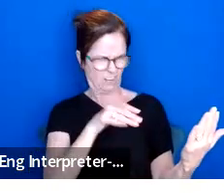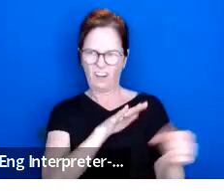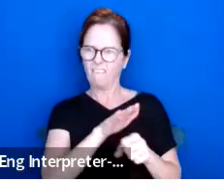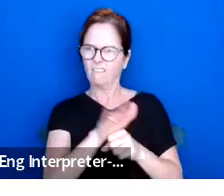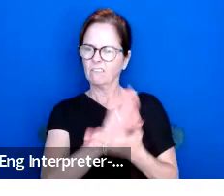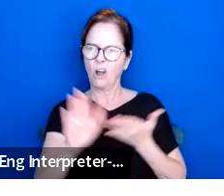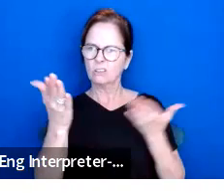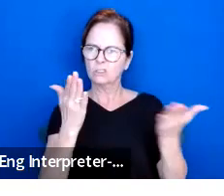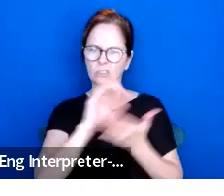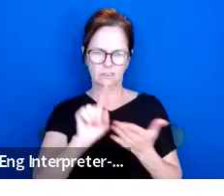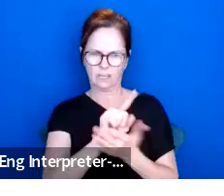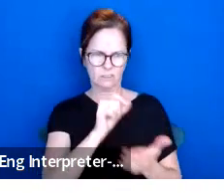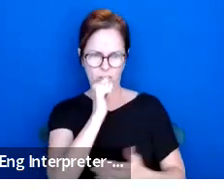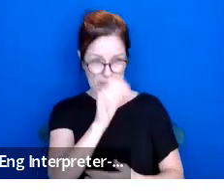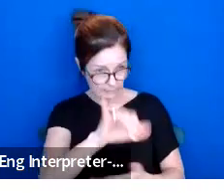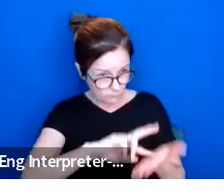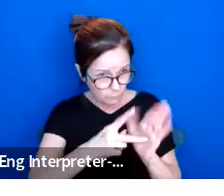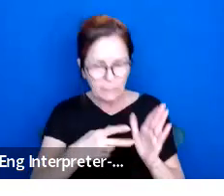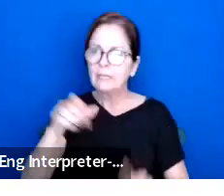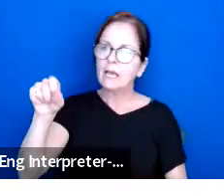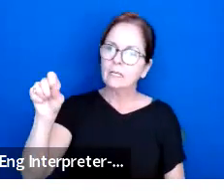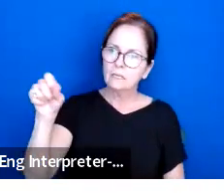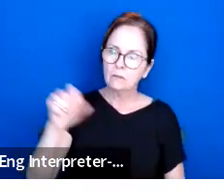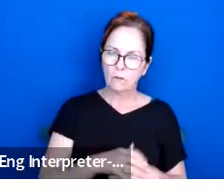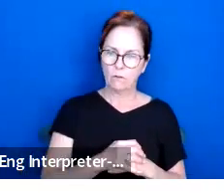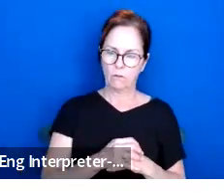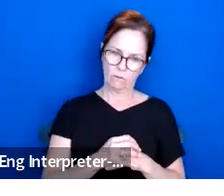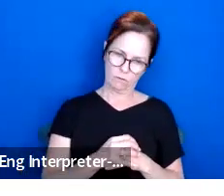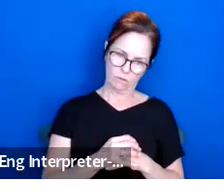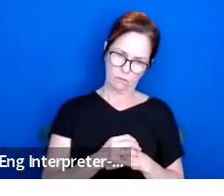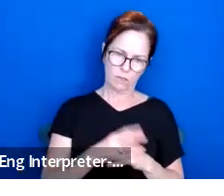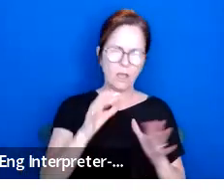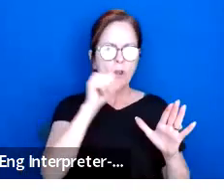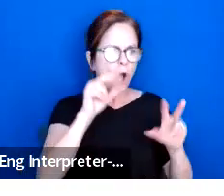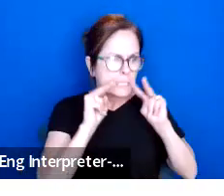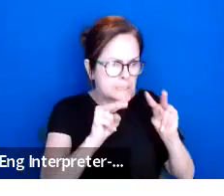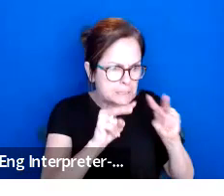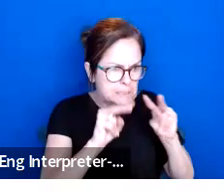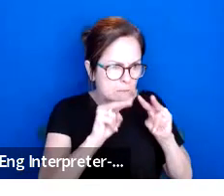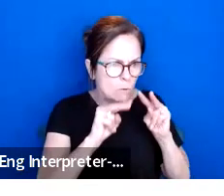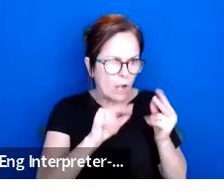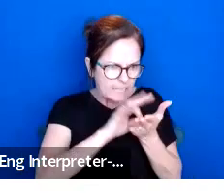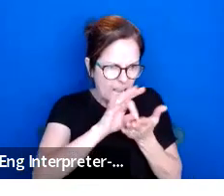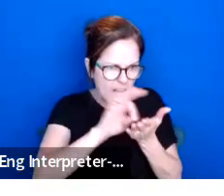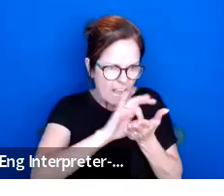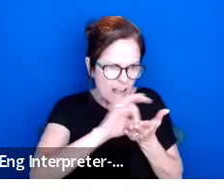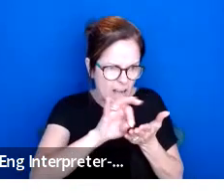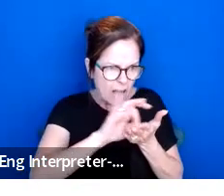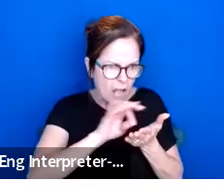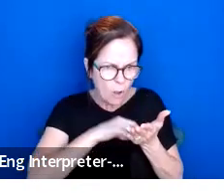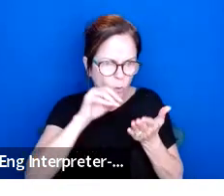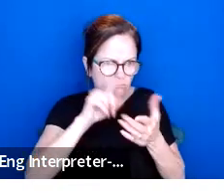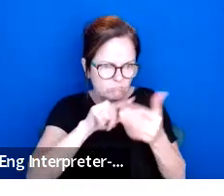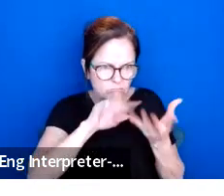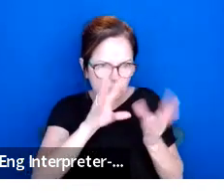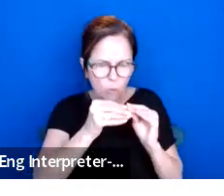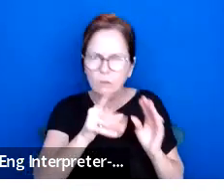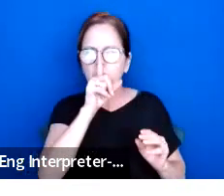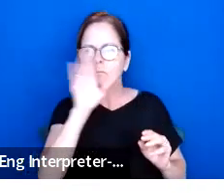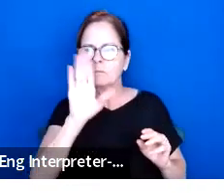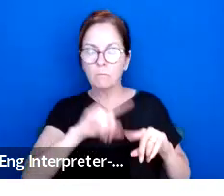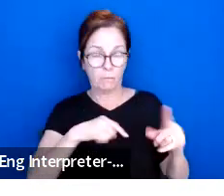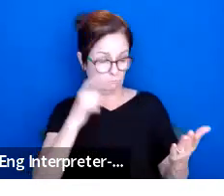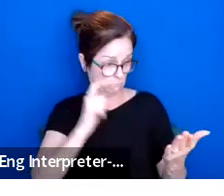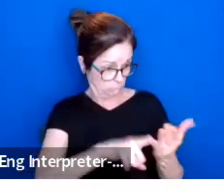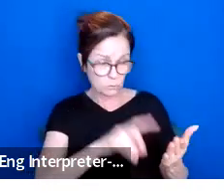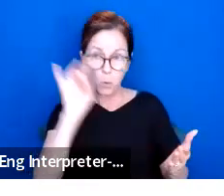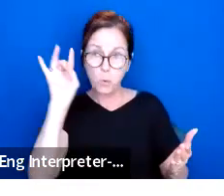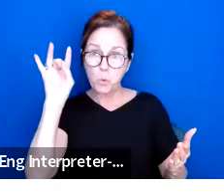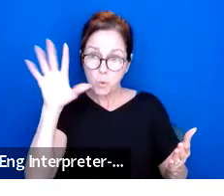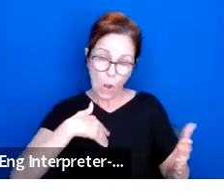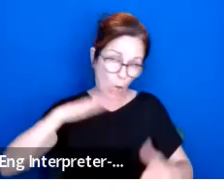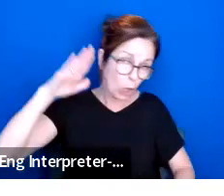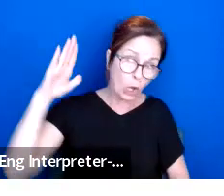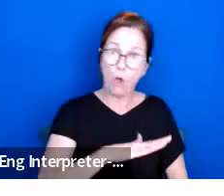Yeah, yeah, and not even being accounting or micro manager, just very significantly lower.